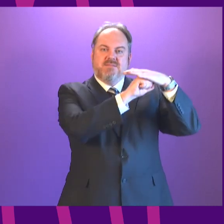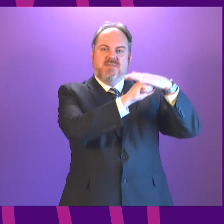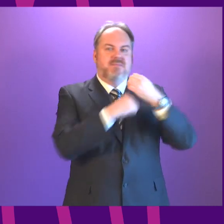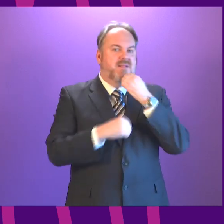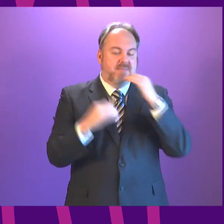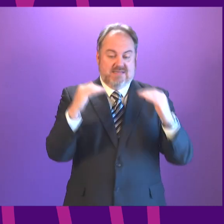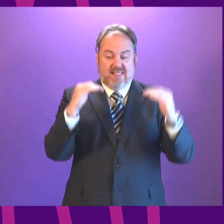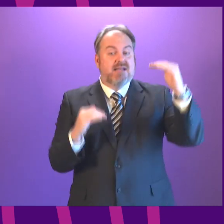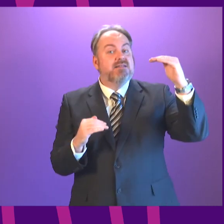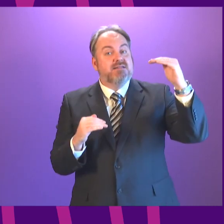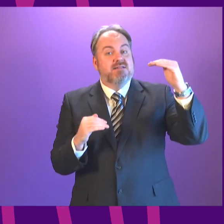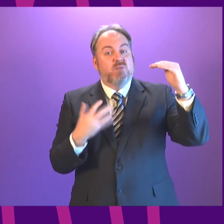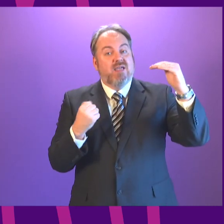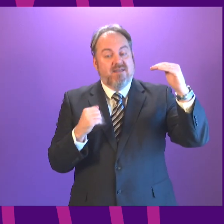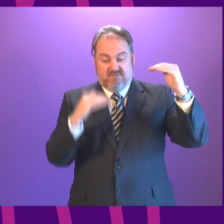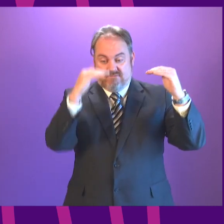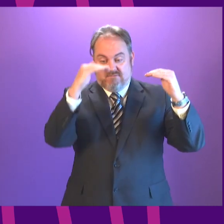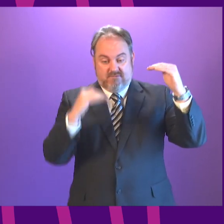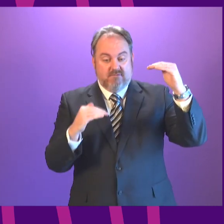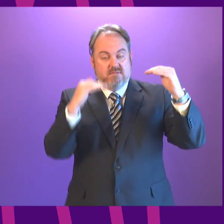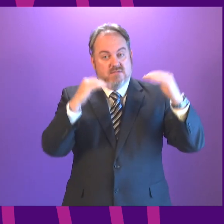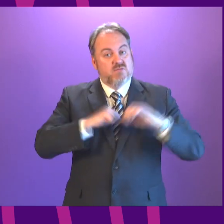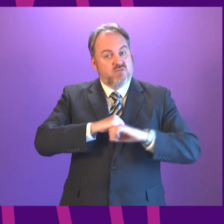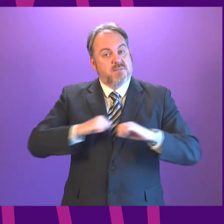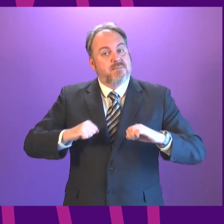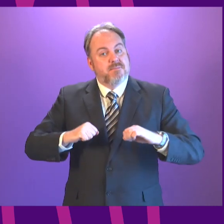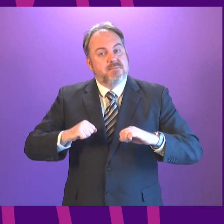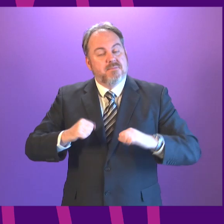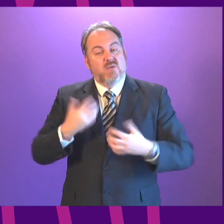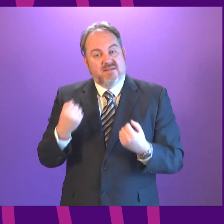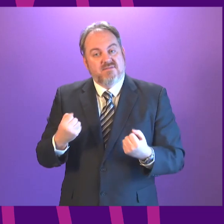some parts of the UK where both those things—certainly in relation to hospital capacity and, in some